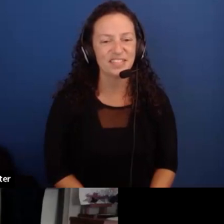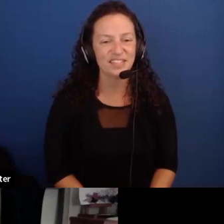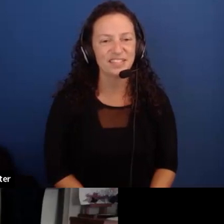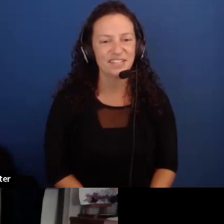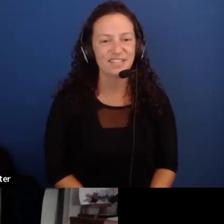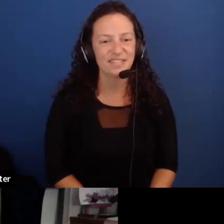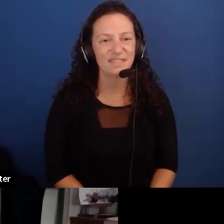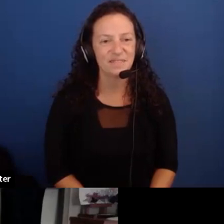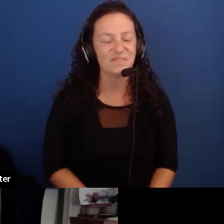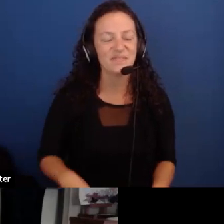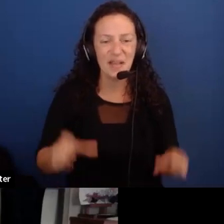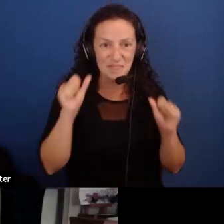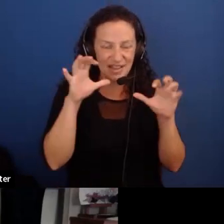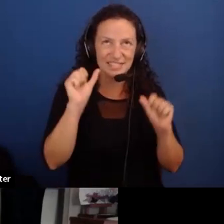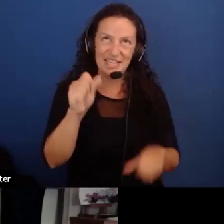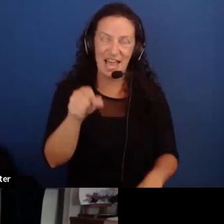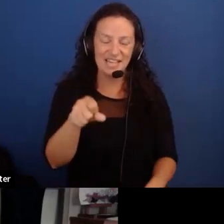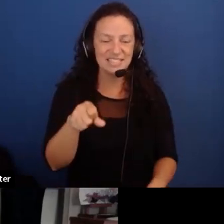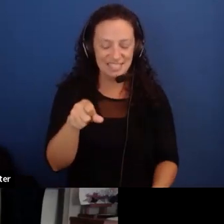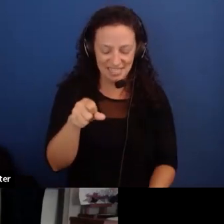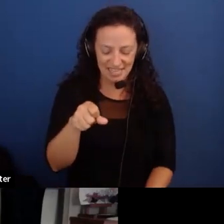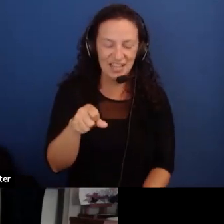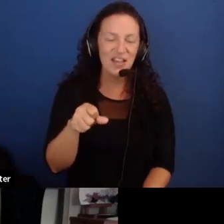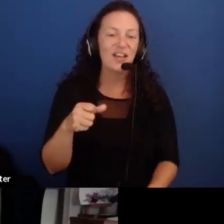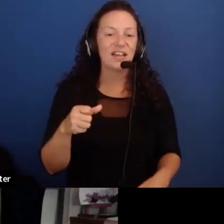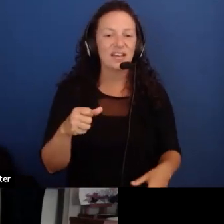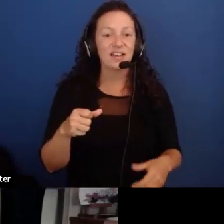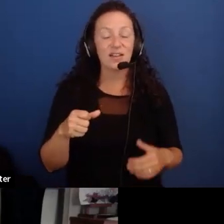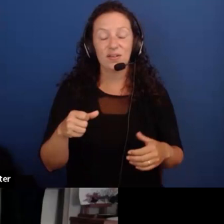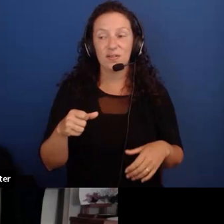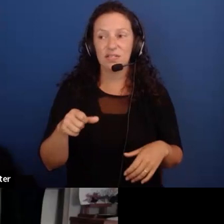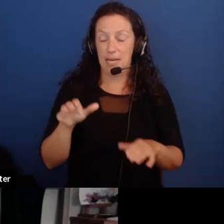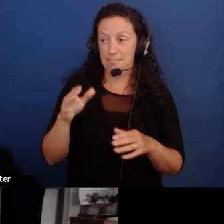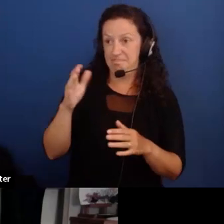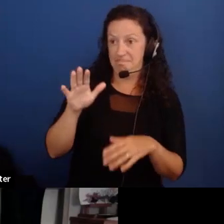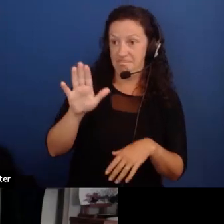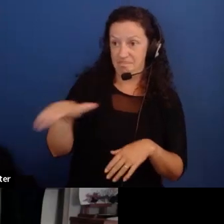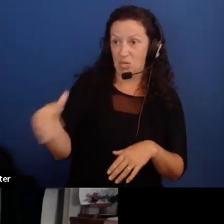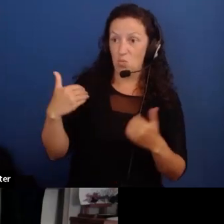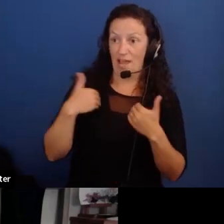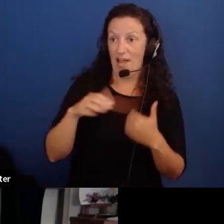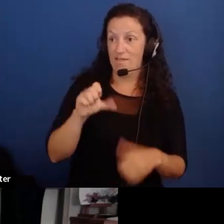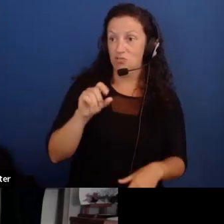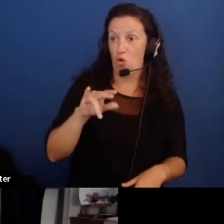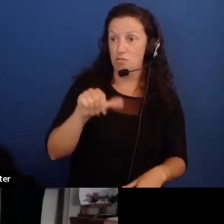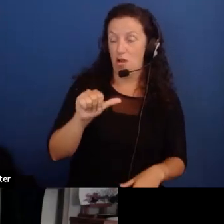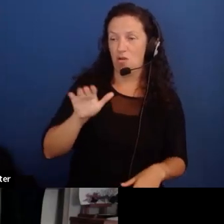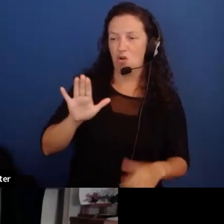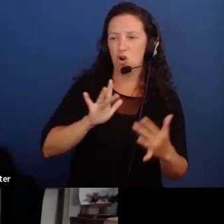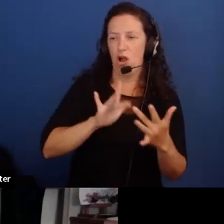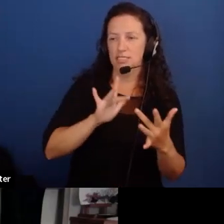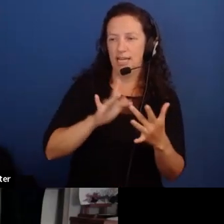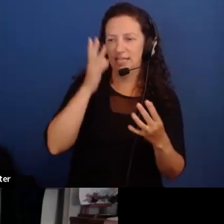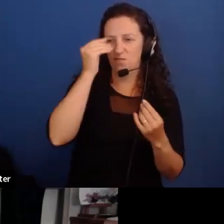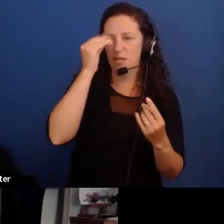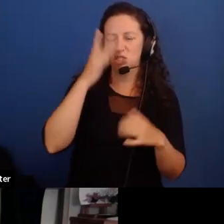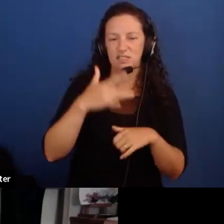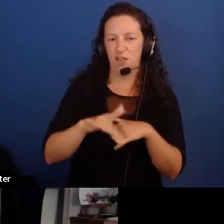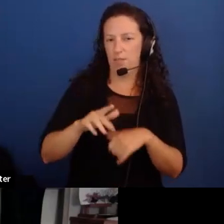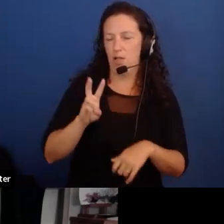Amazing. Yes, we have. Contact info on our website so you can you can find it there.